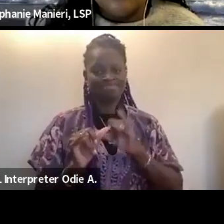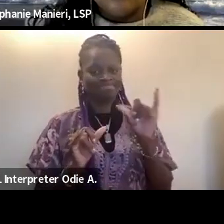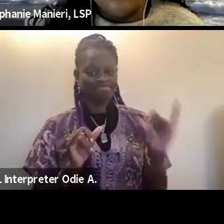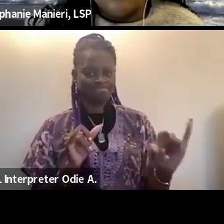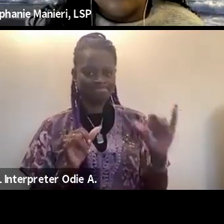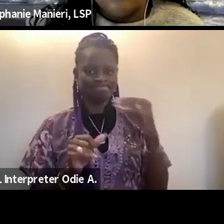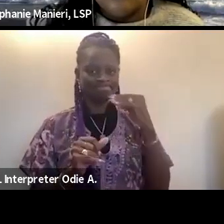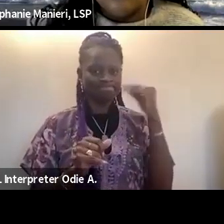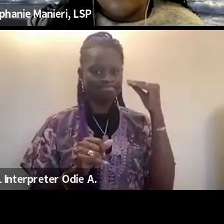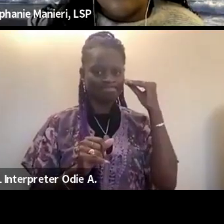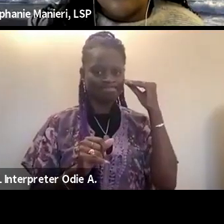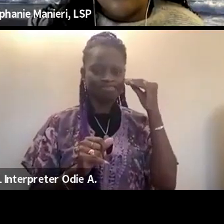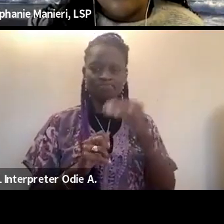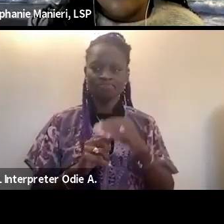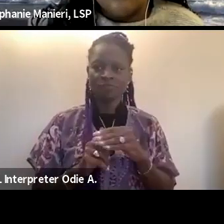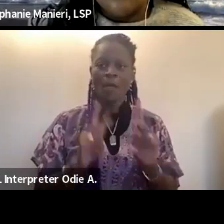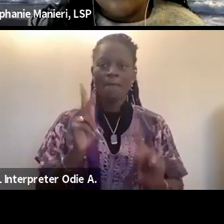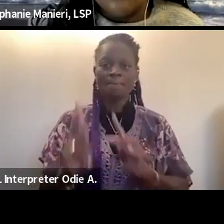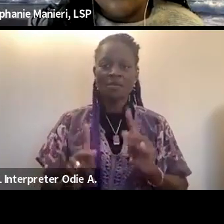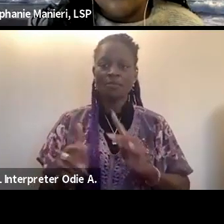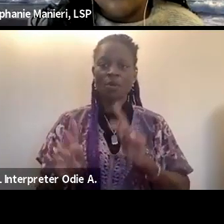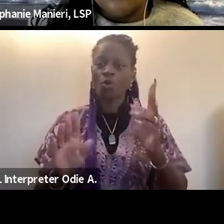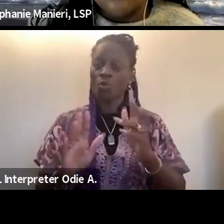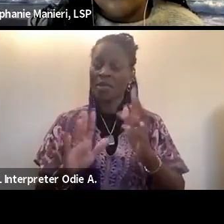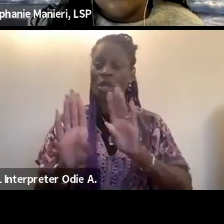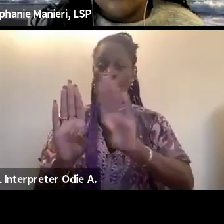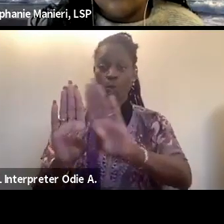doorstep should wear masks while distributing candy.